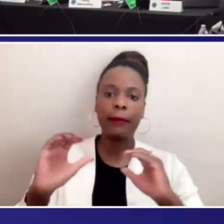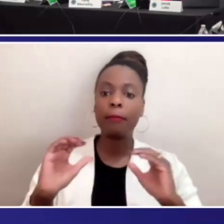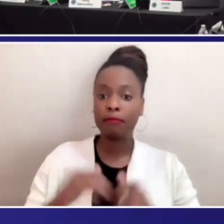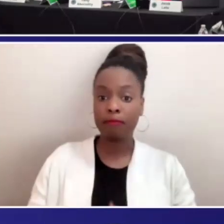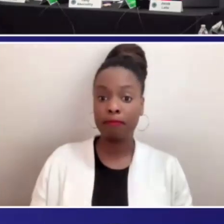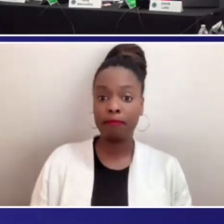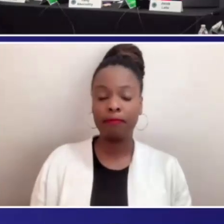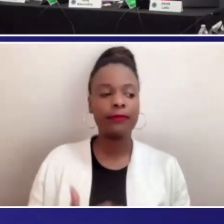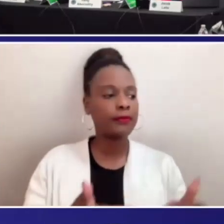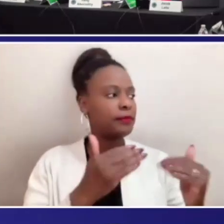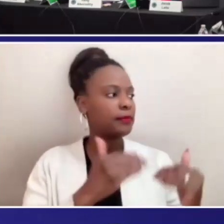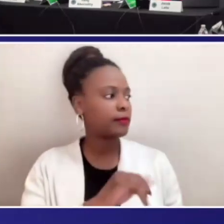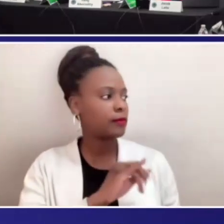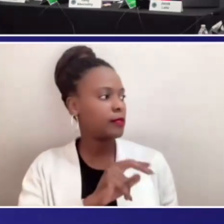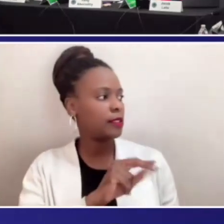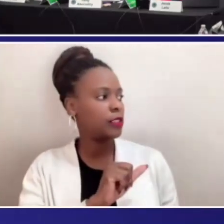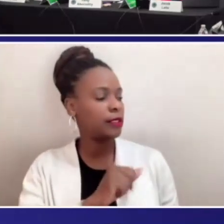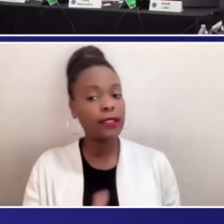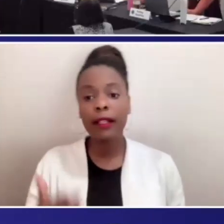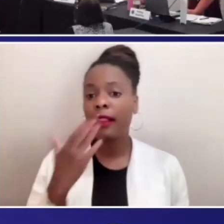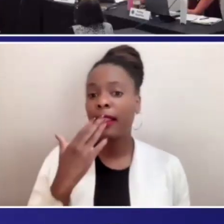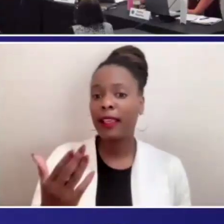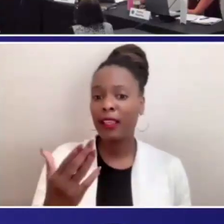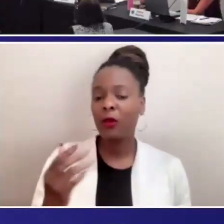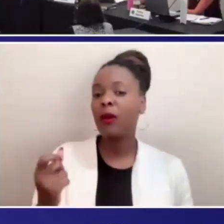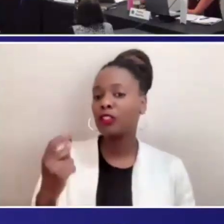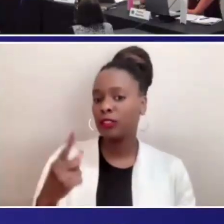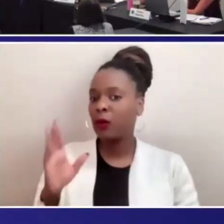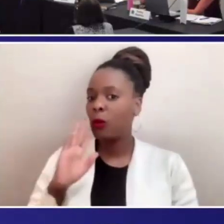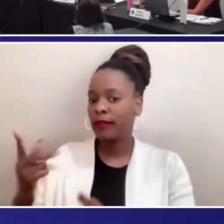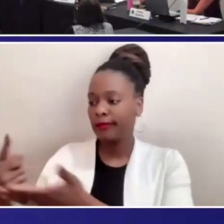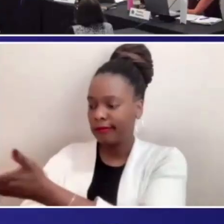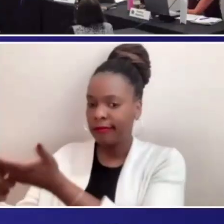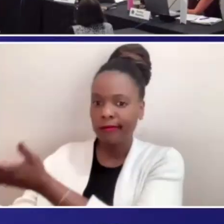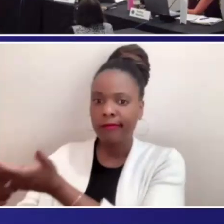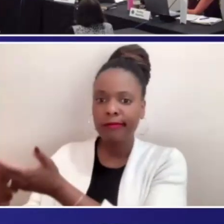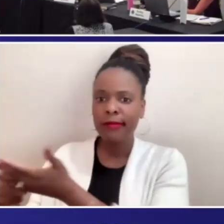Thank you. I understand you're taking it back. I -- I'm sorry I'm not following.